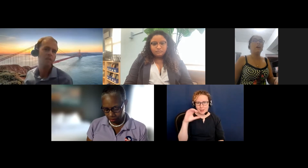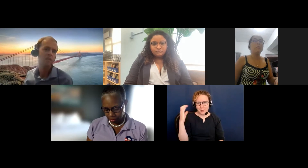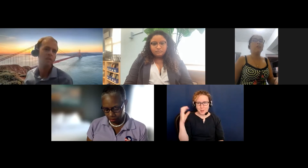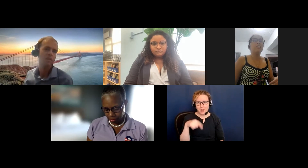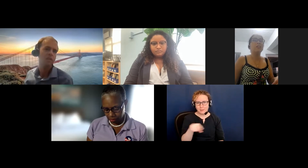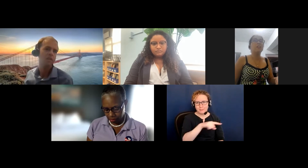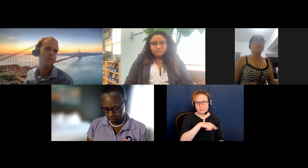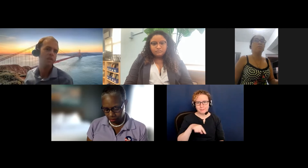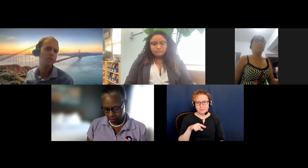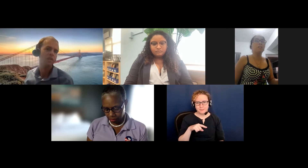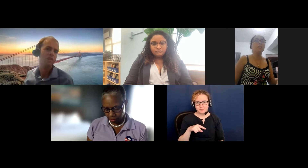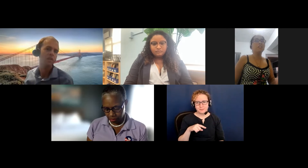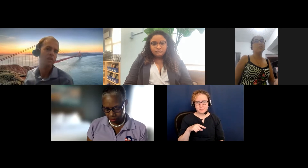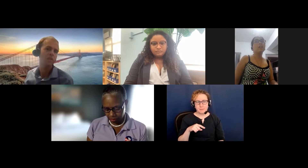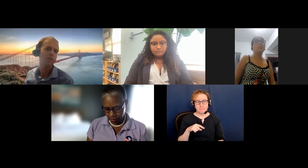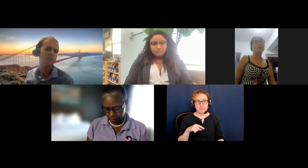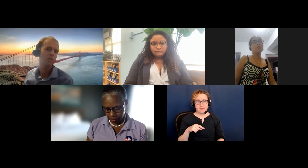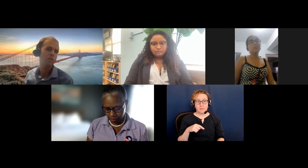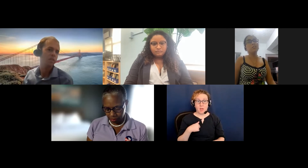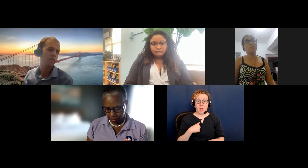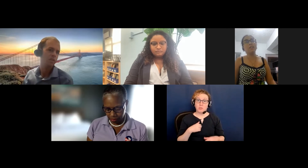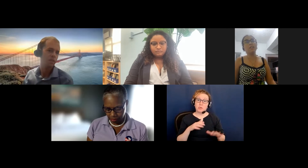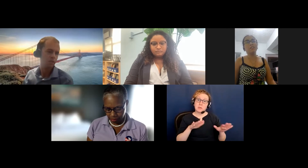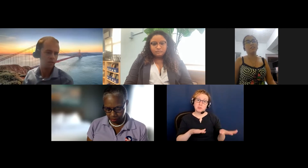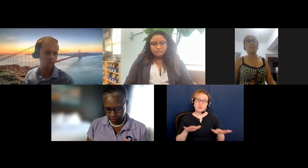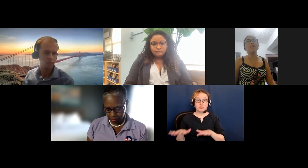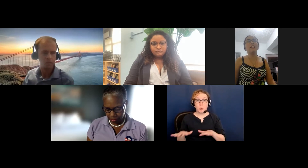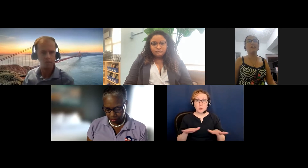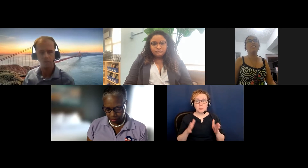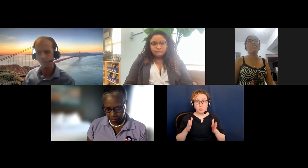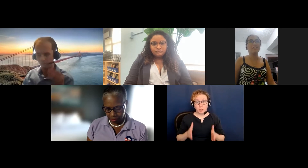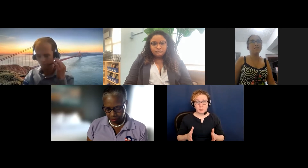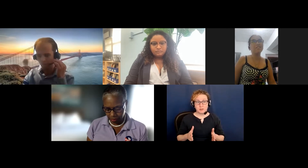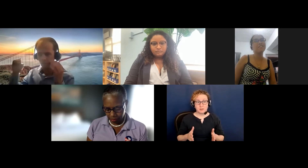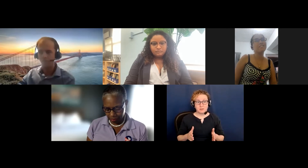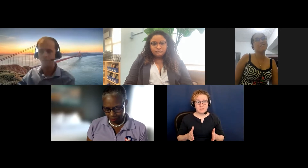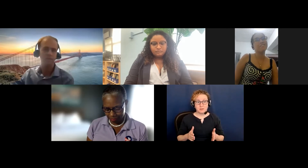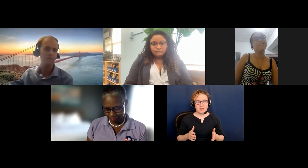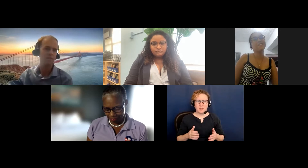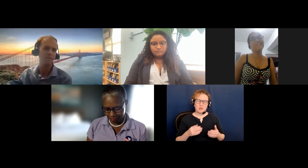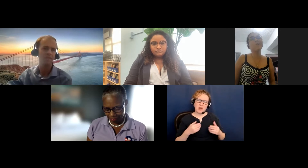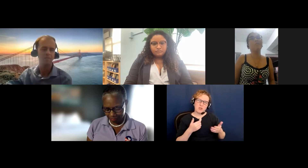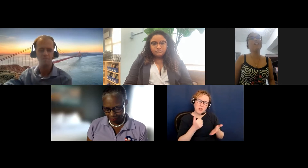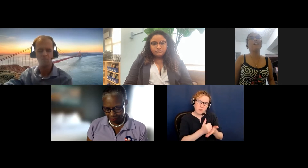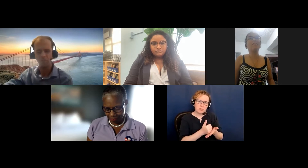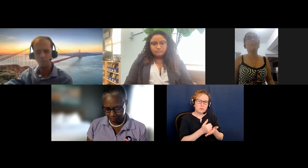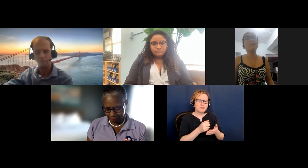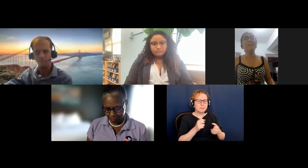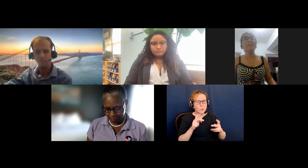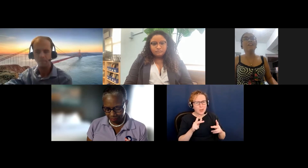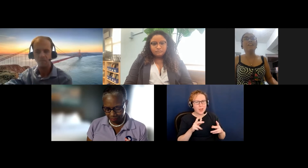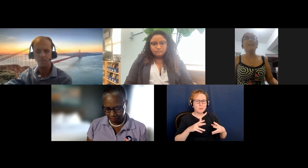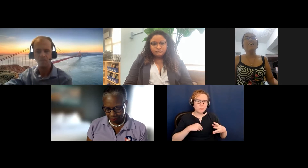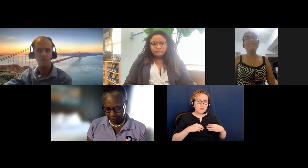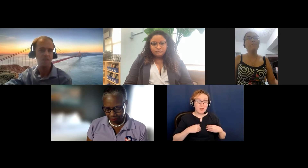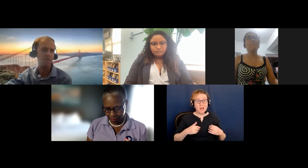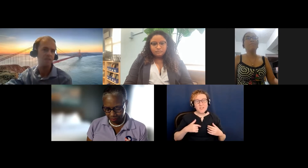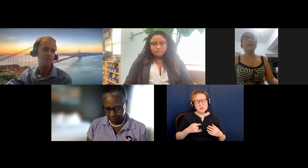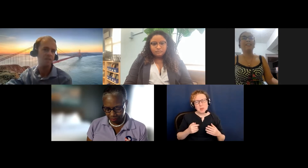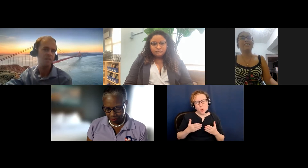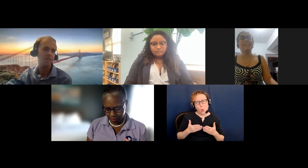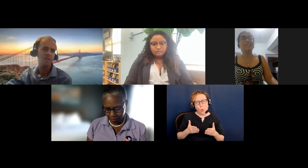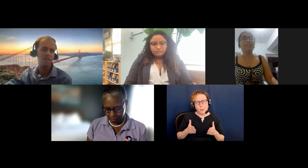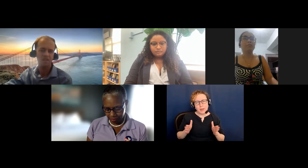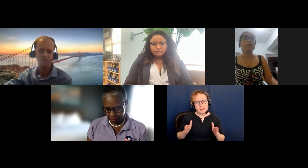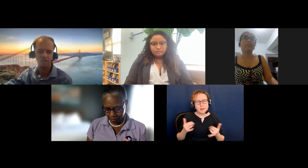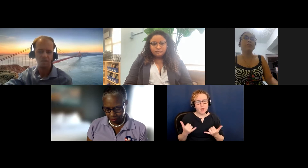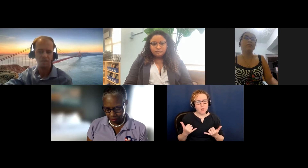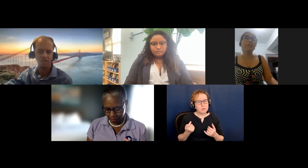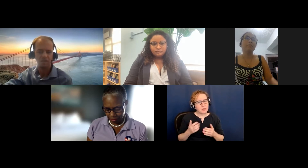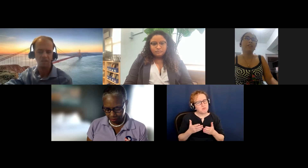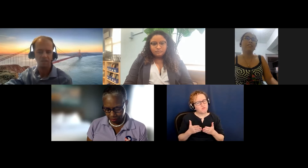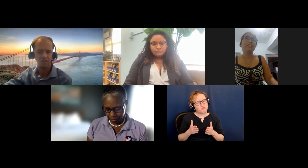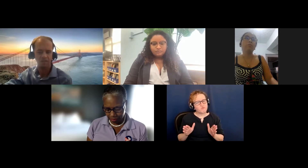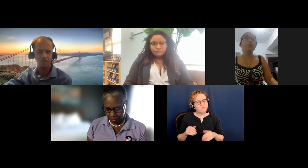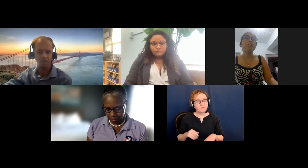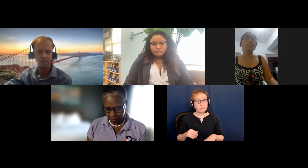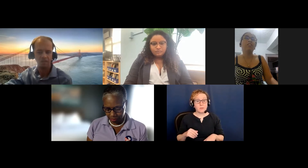I am an easy-going person, so they get it. At least for the places I work with,